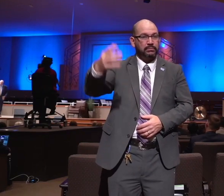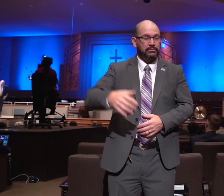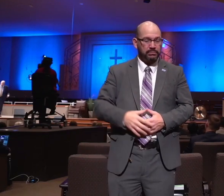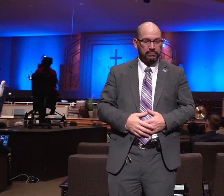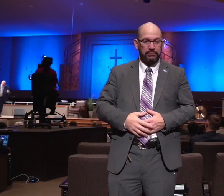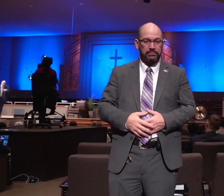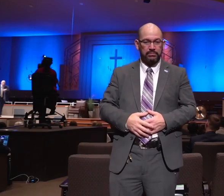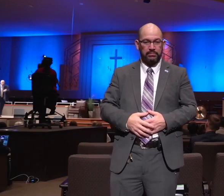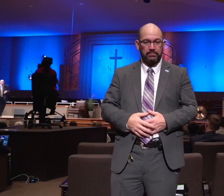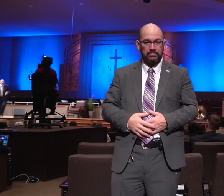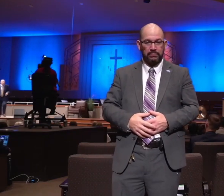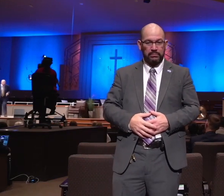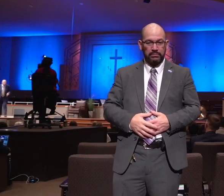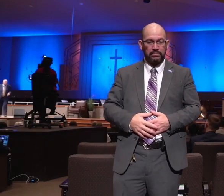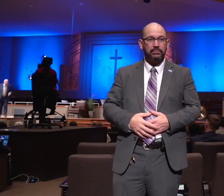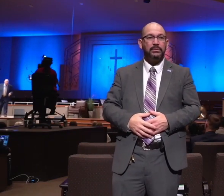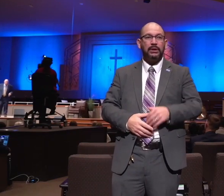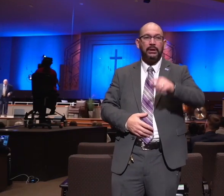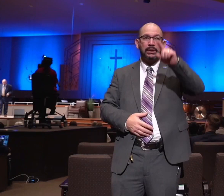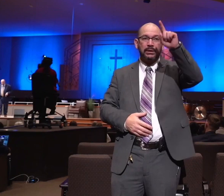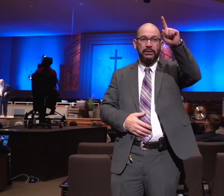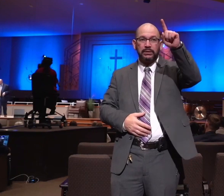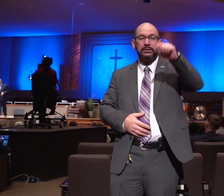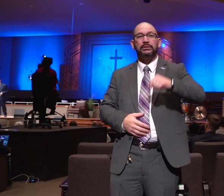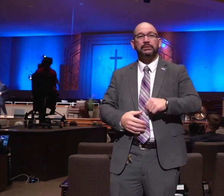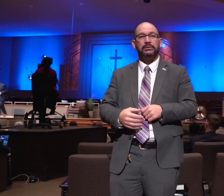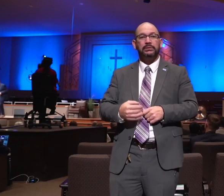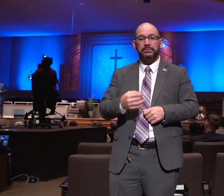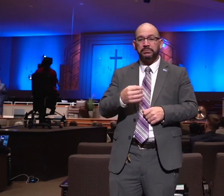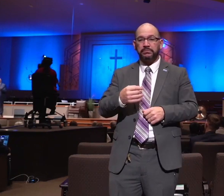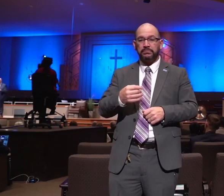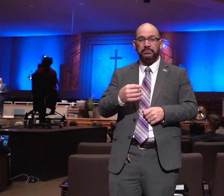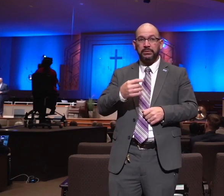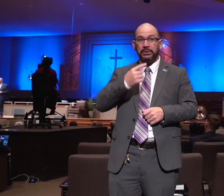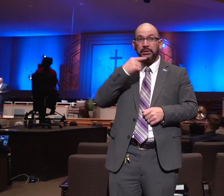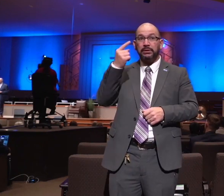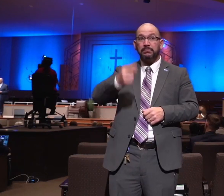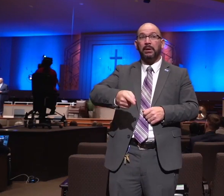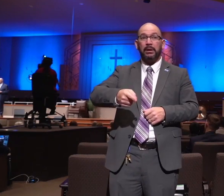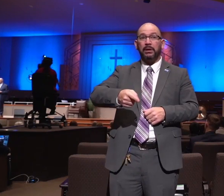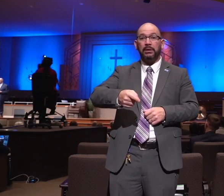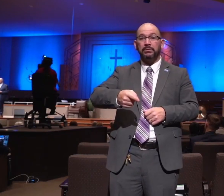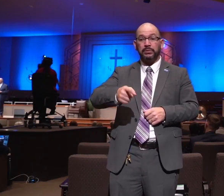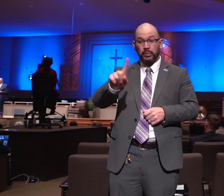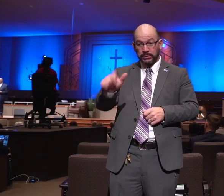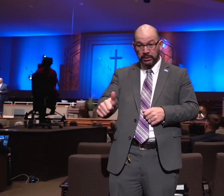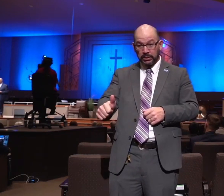but you know what you're required to give to missions whatever you want